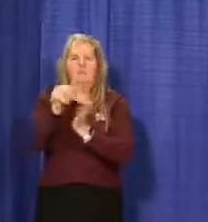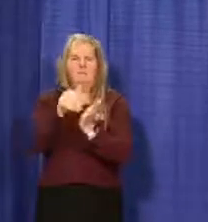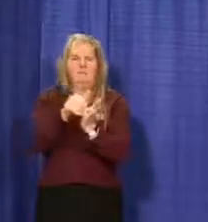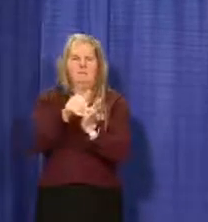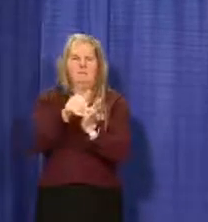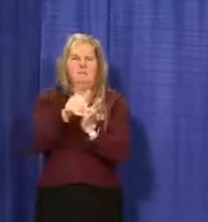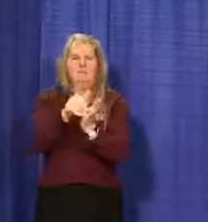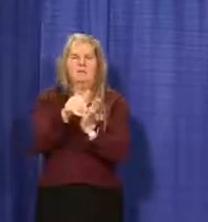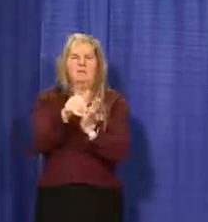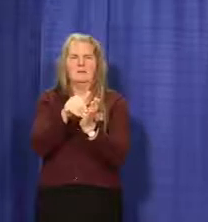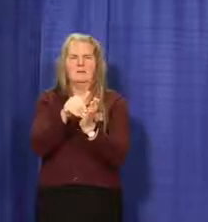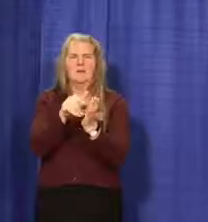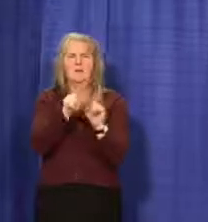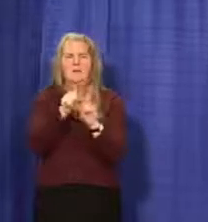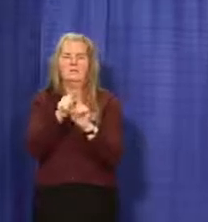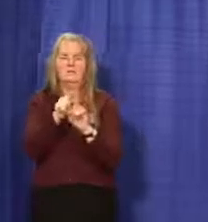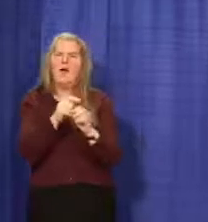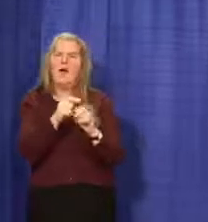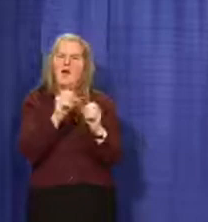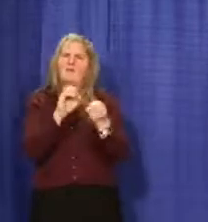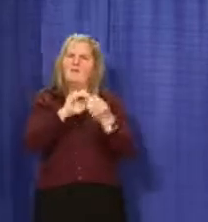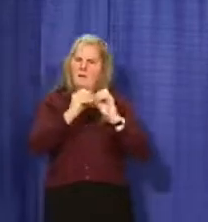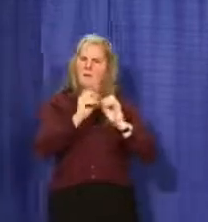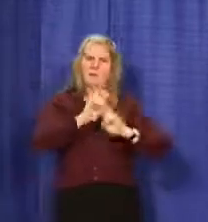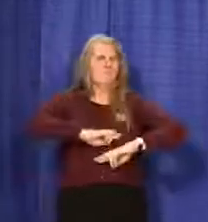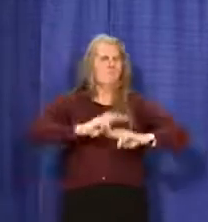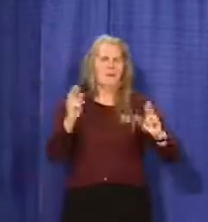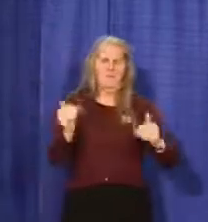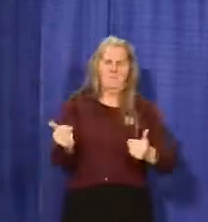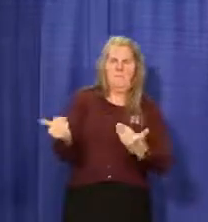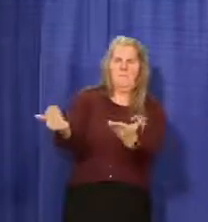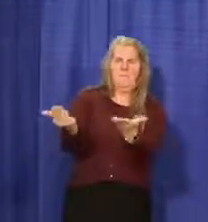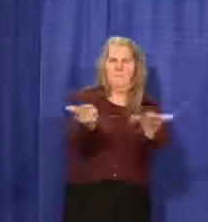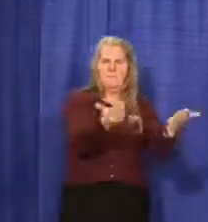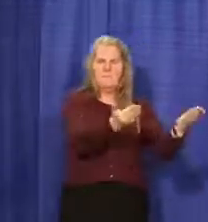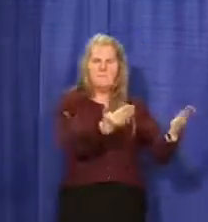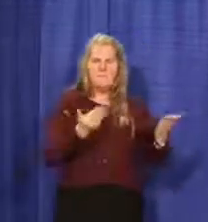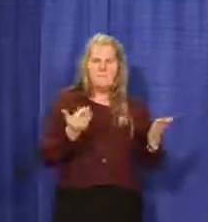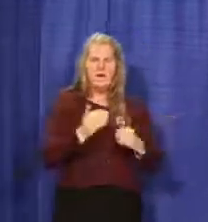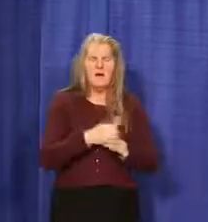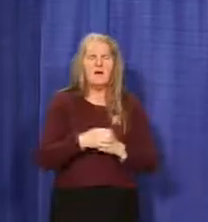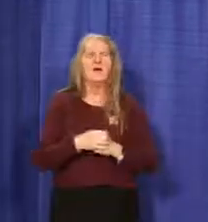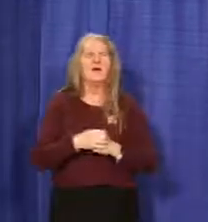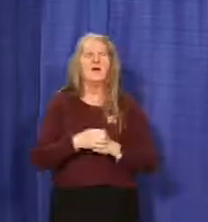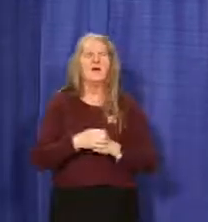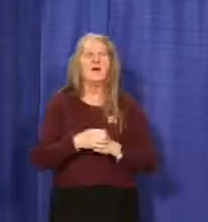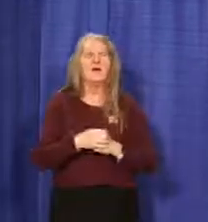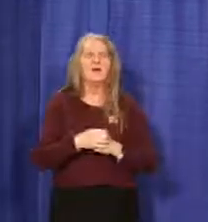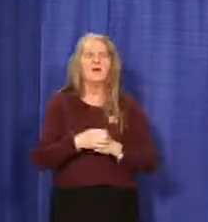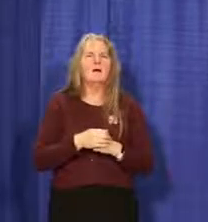this year to meet the anticipated demand for the flu shot. Flu shots will be available one